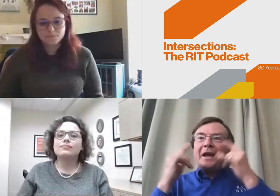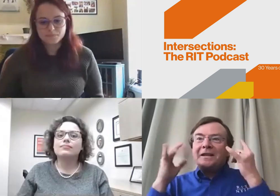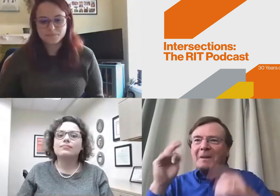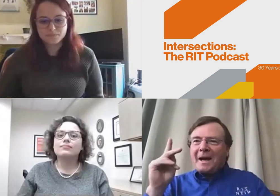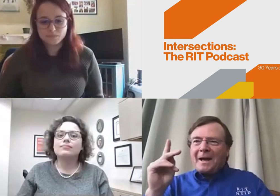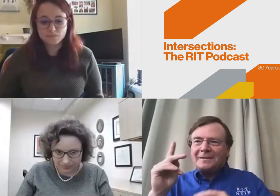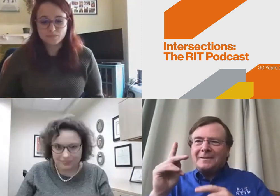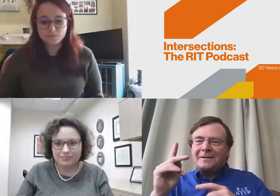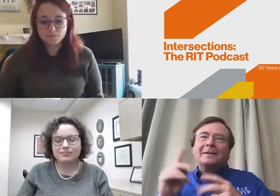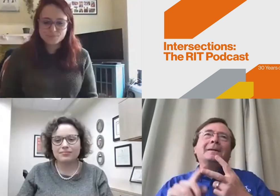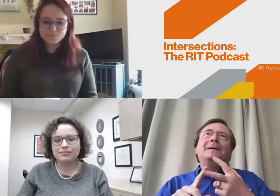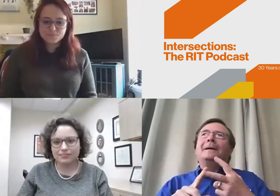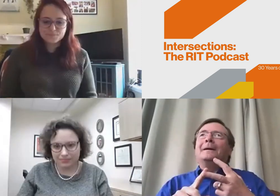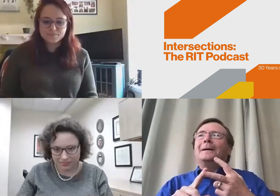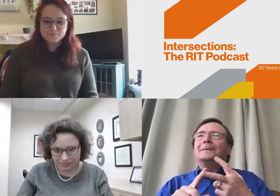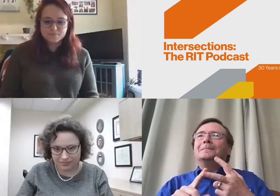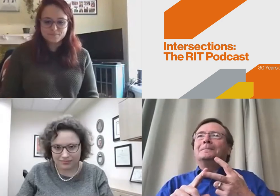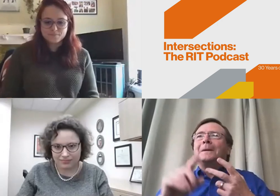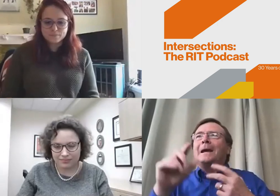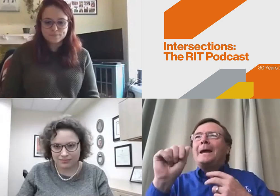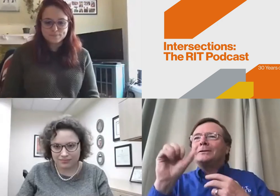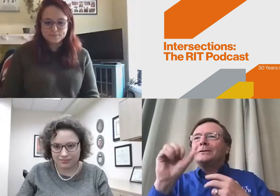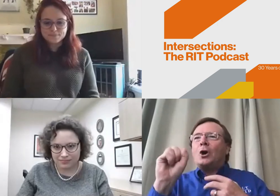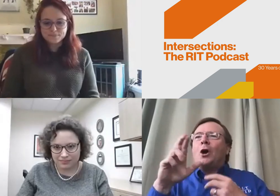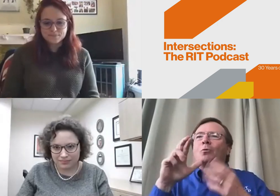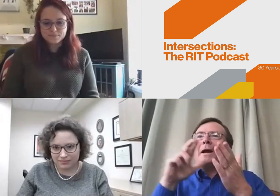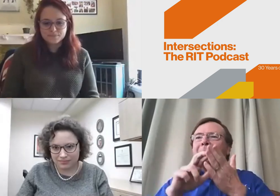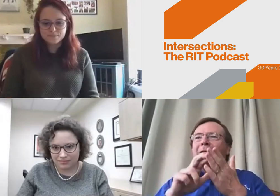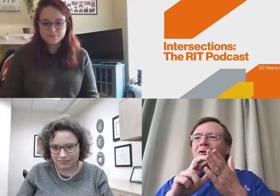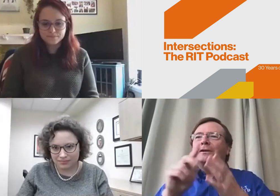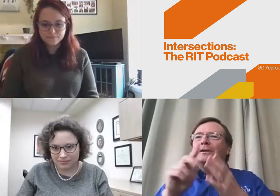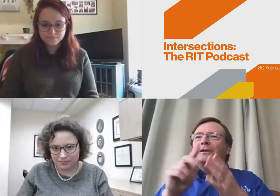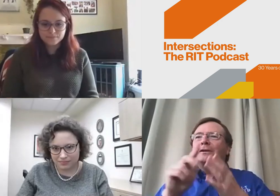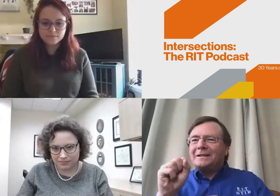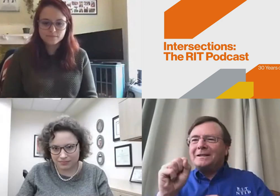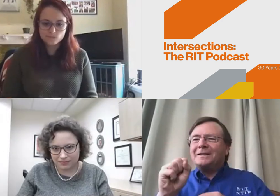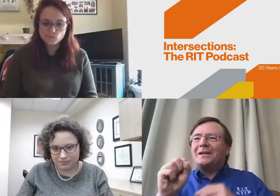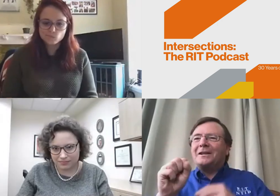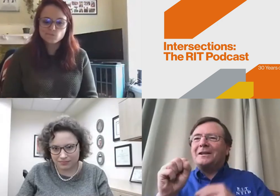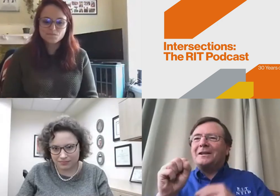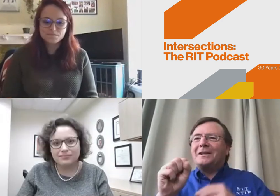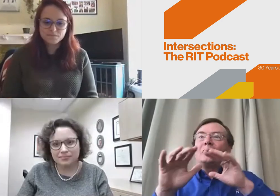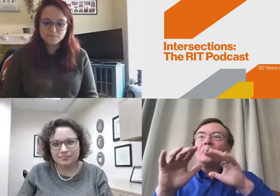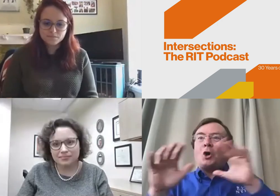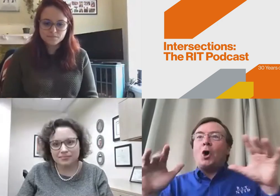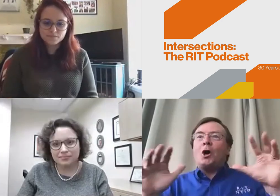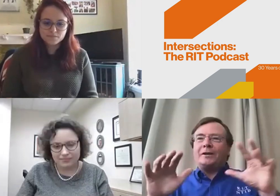face masks, ASR recognition devices, and on and on and on.